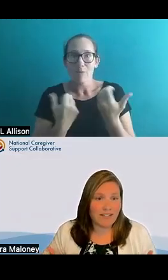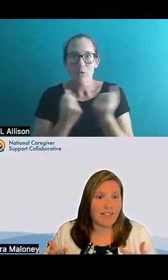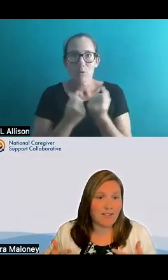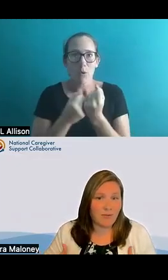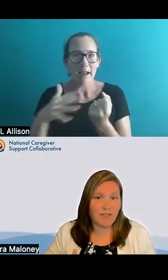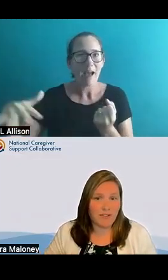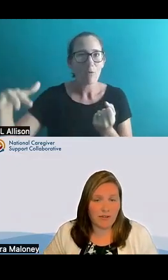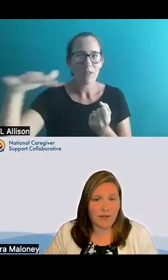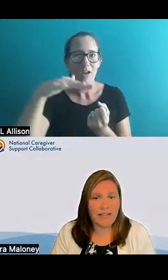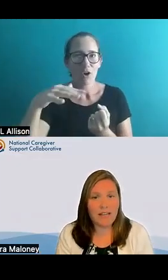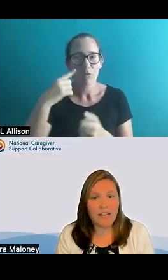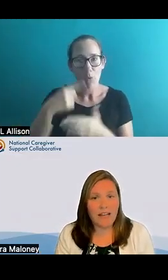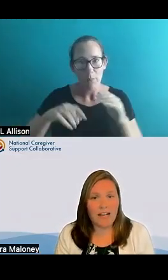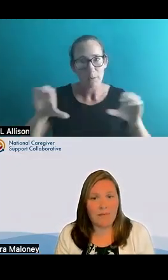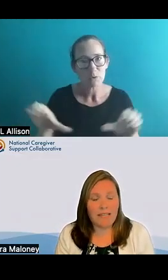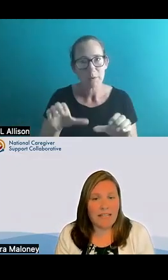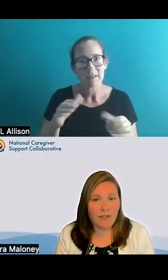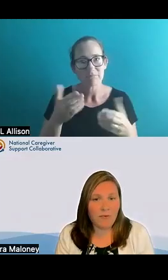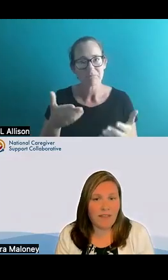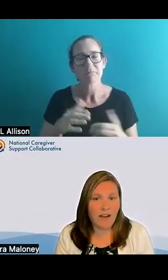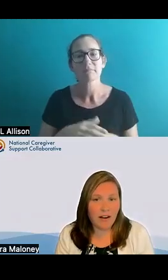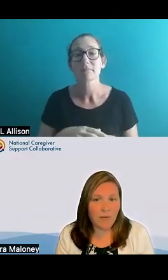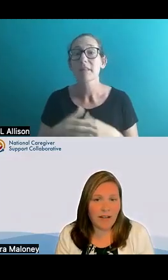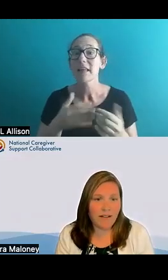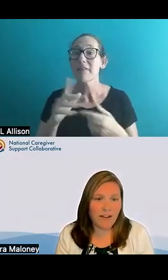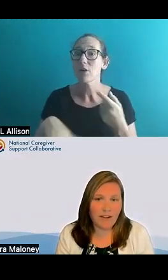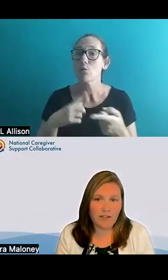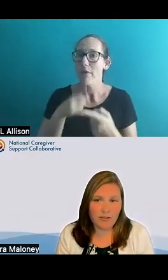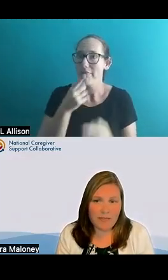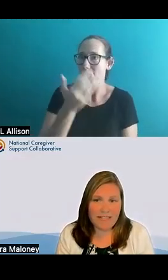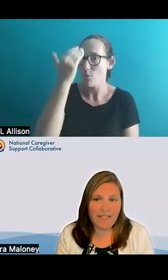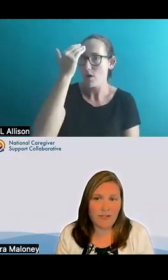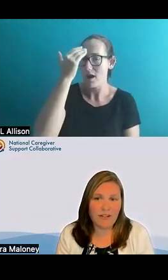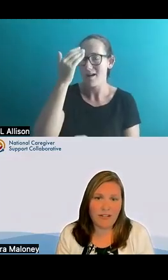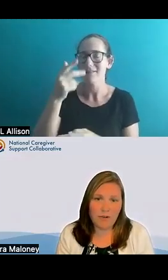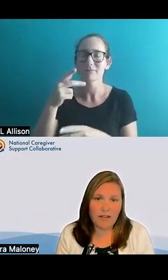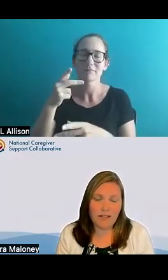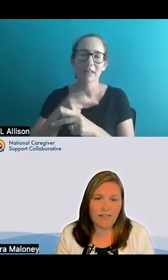exists for what they're doing. Even when they are aware, caregivers are busy, they're juggling work,